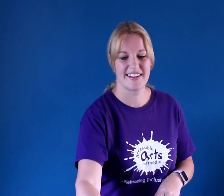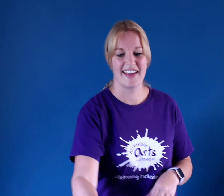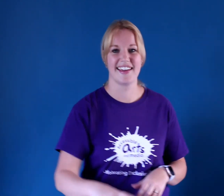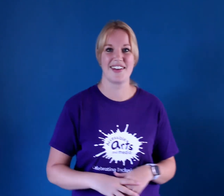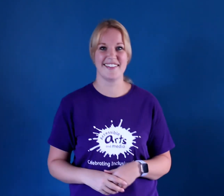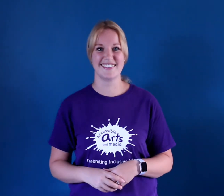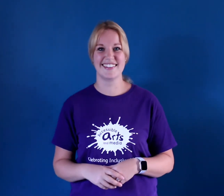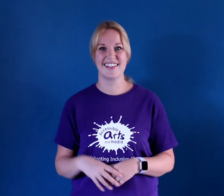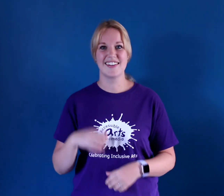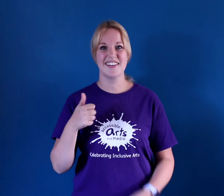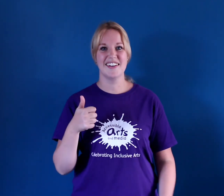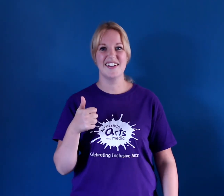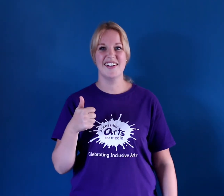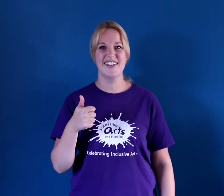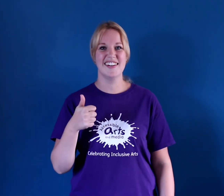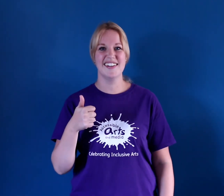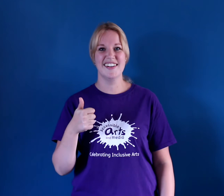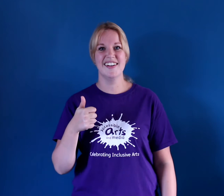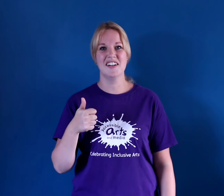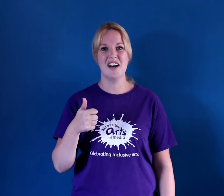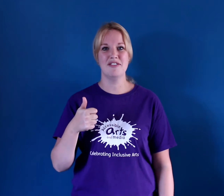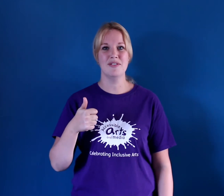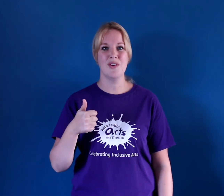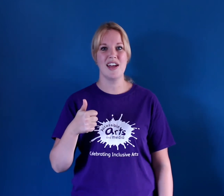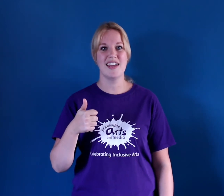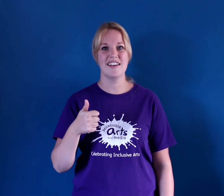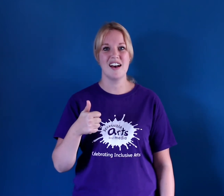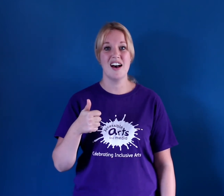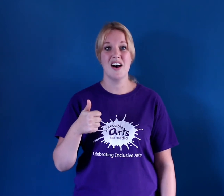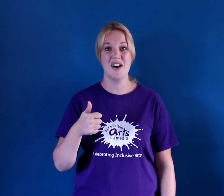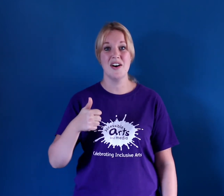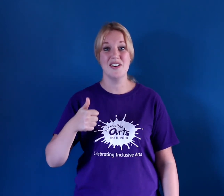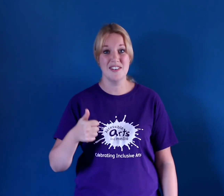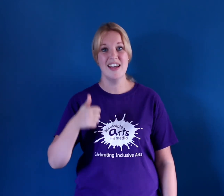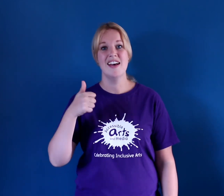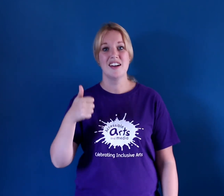Ok here we go. Good, off we go.